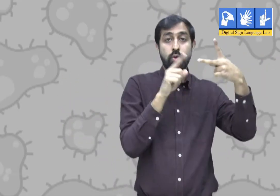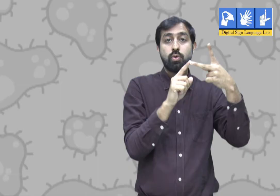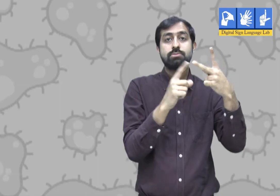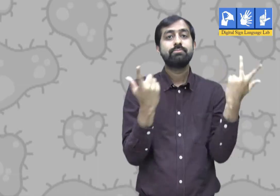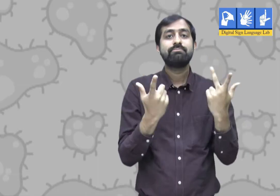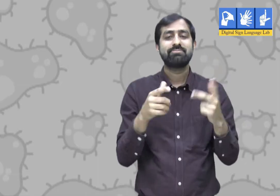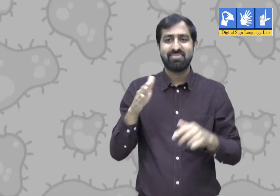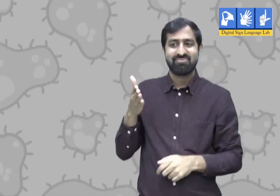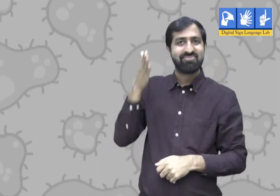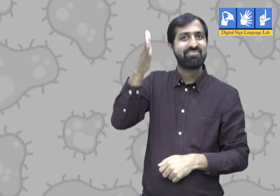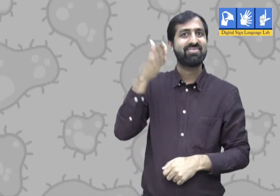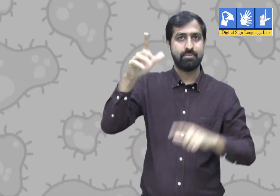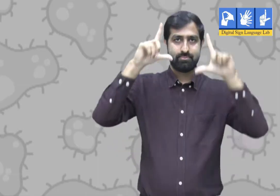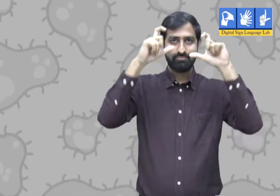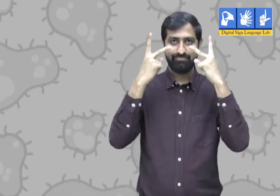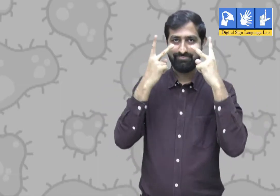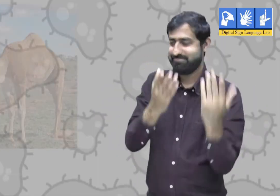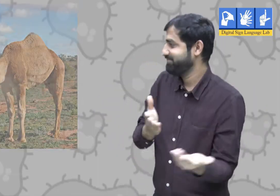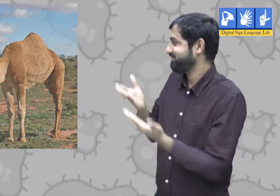Middle East Respiratory Syndrome (MERS-Co V) is a coronavirus